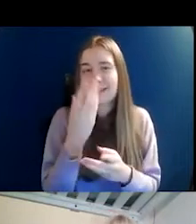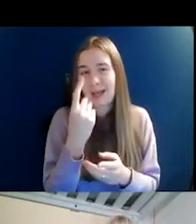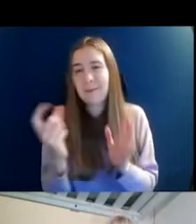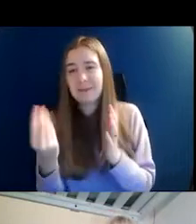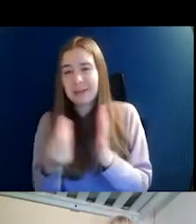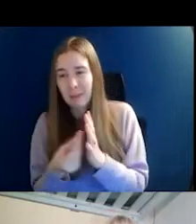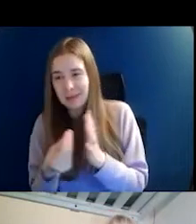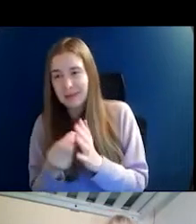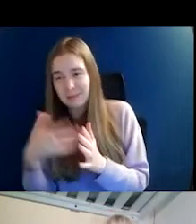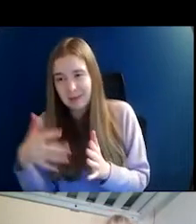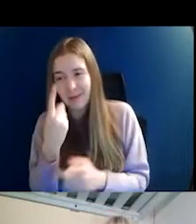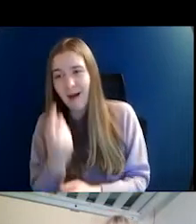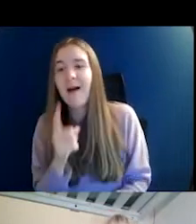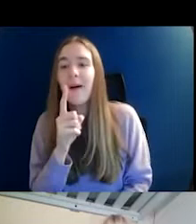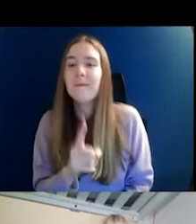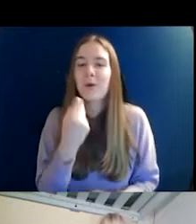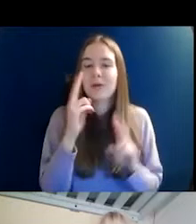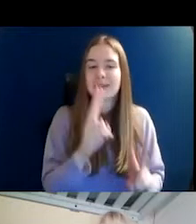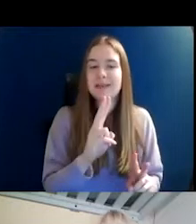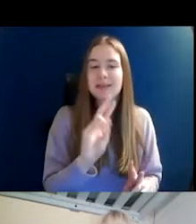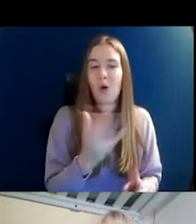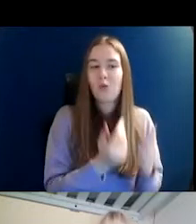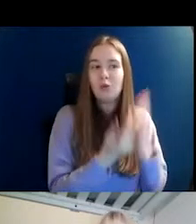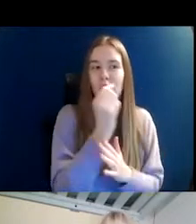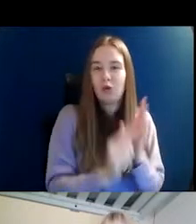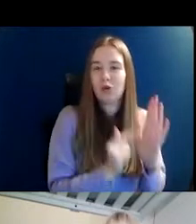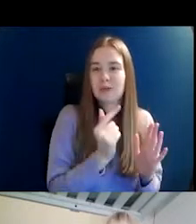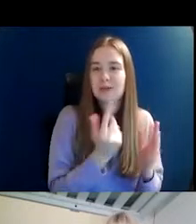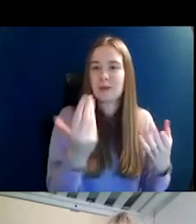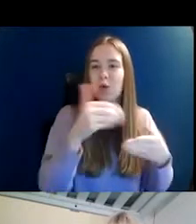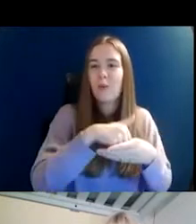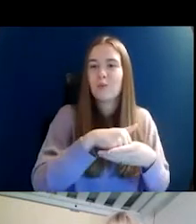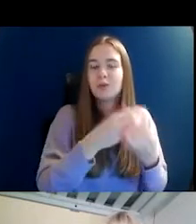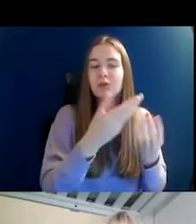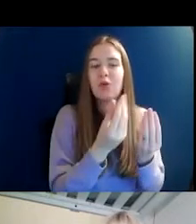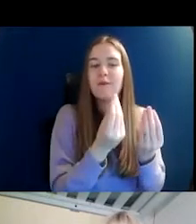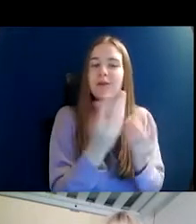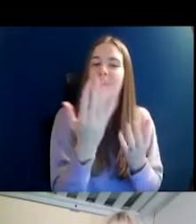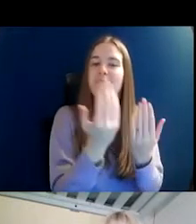we're already seeing almost every new project incorporating sort of softer environmental strategies,